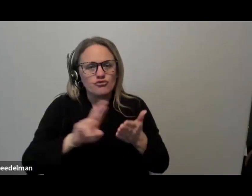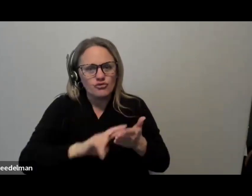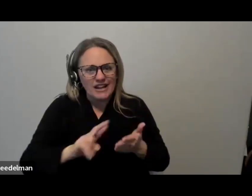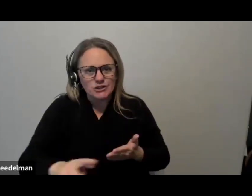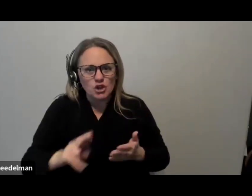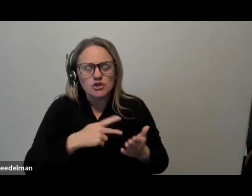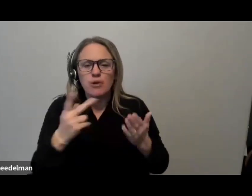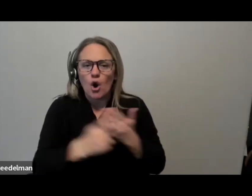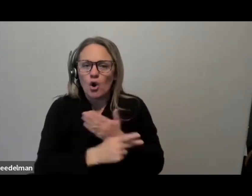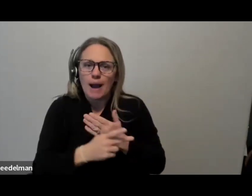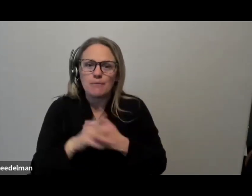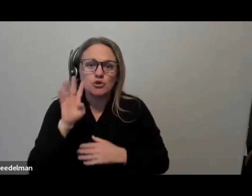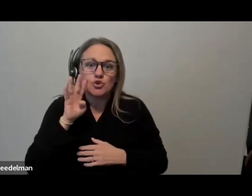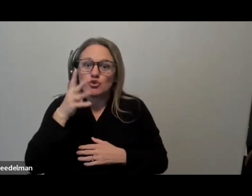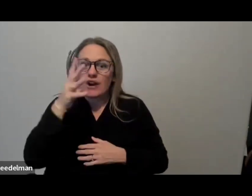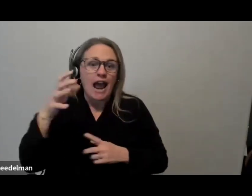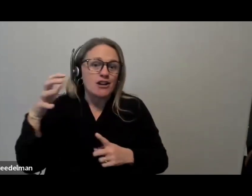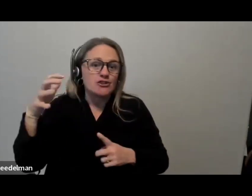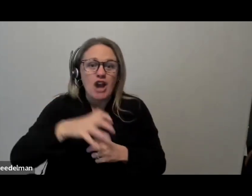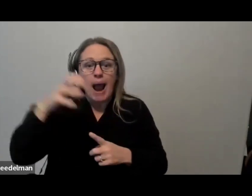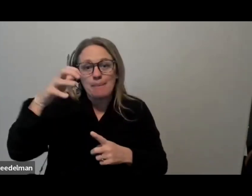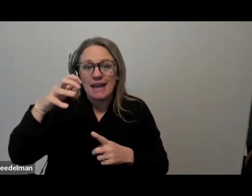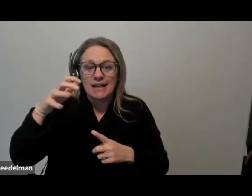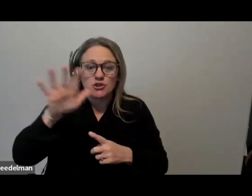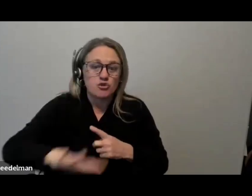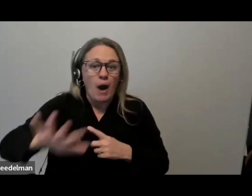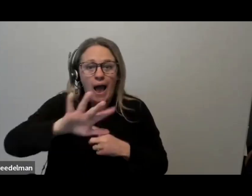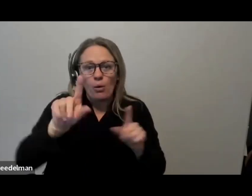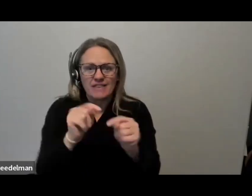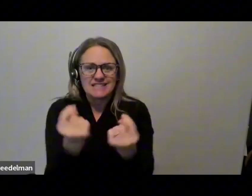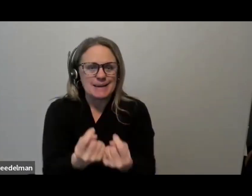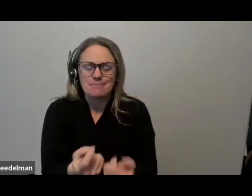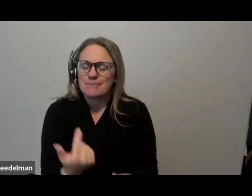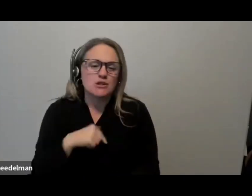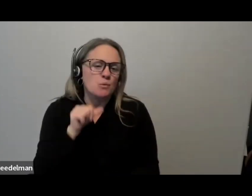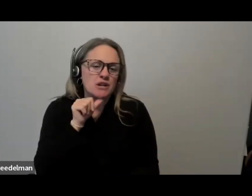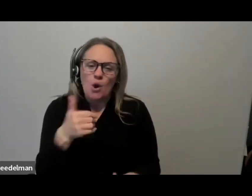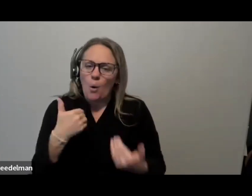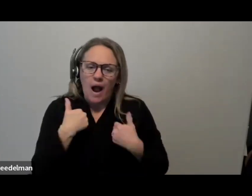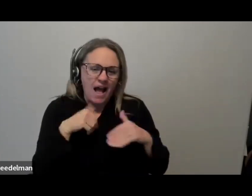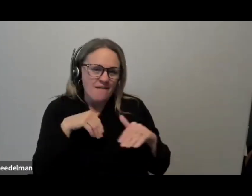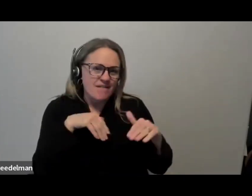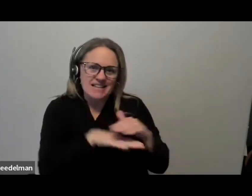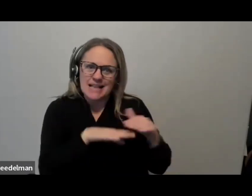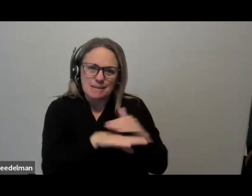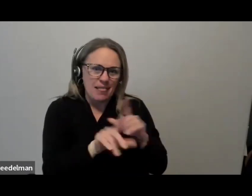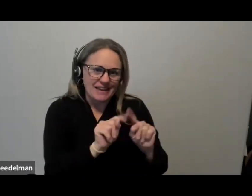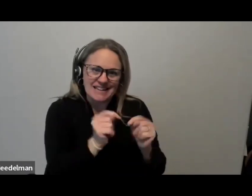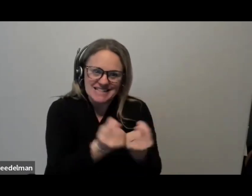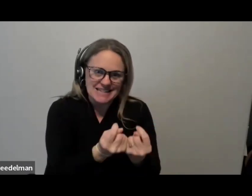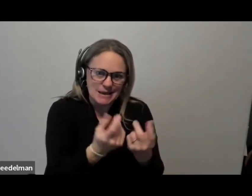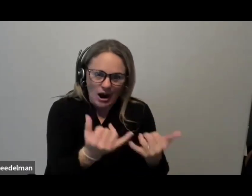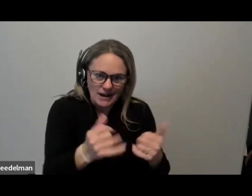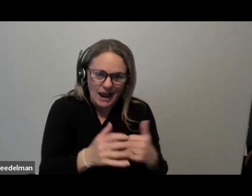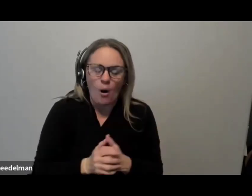and development teams because we don't have an accessibility team at this stage. So when we think about it that way, teams start